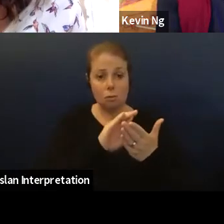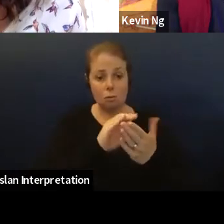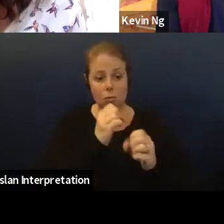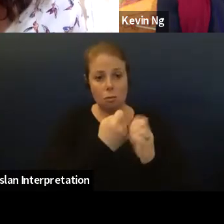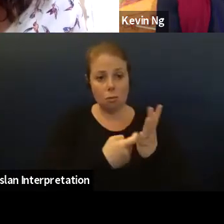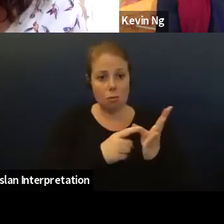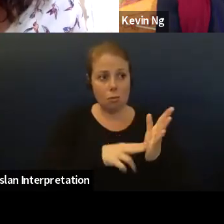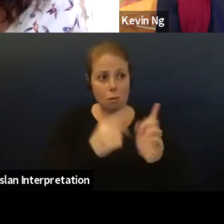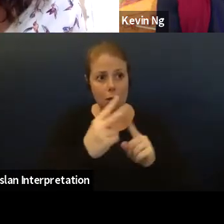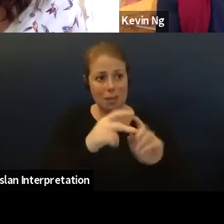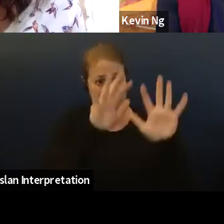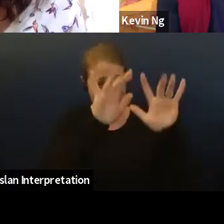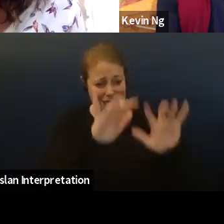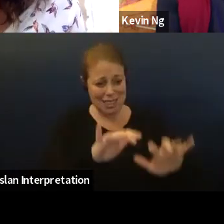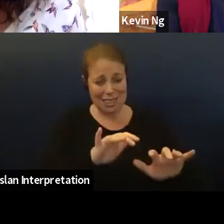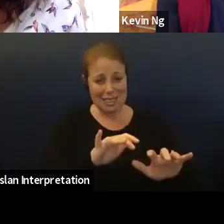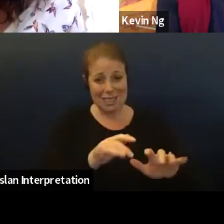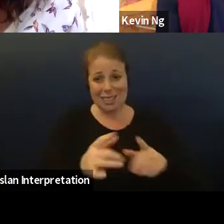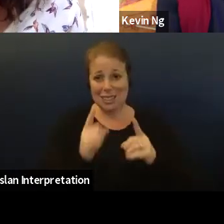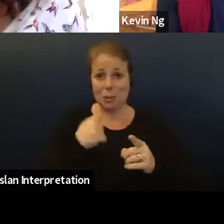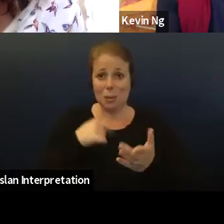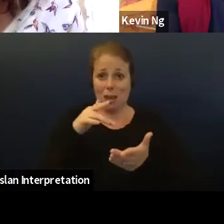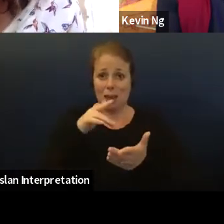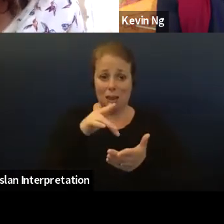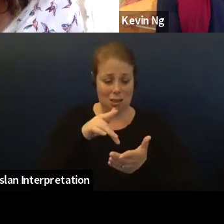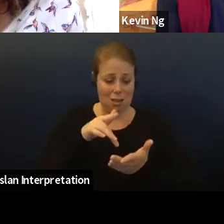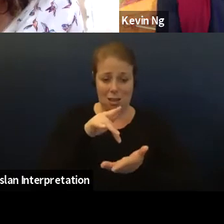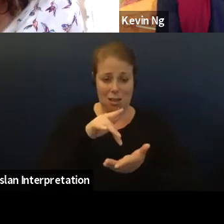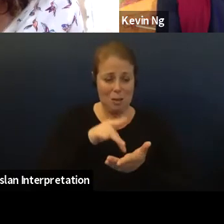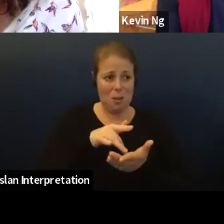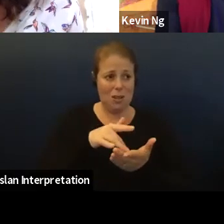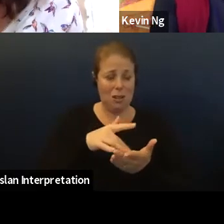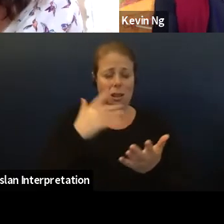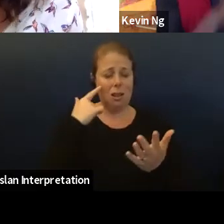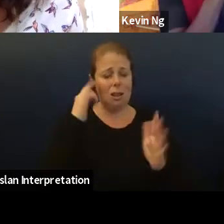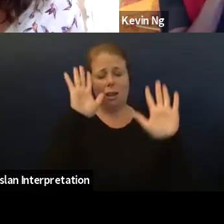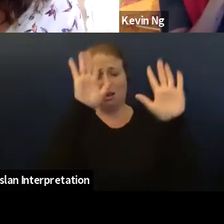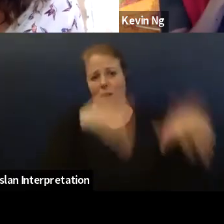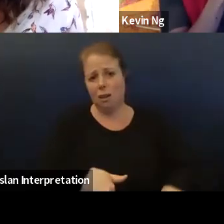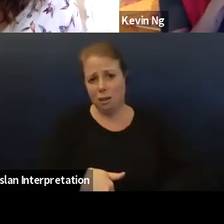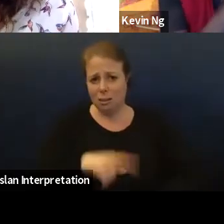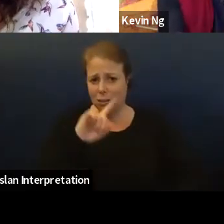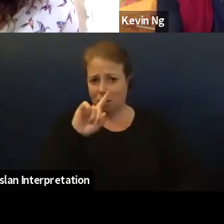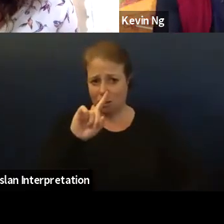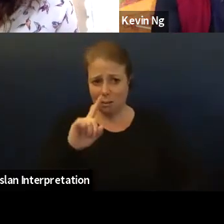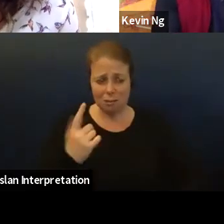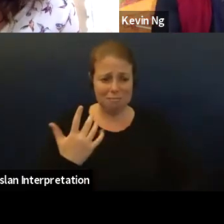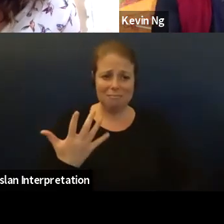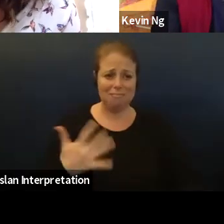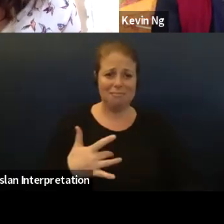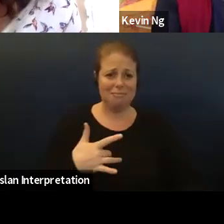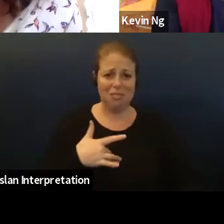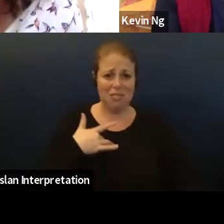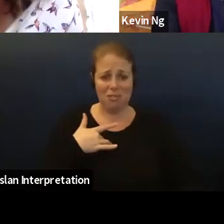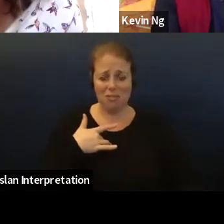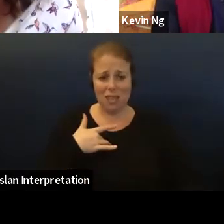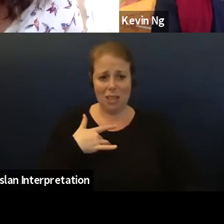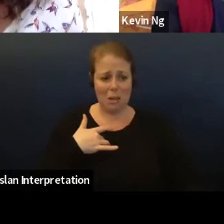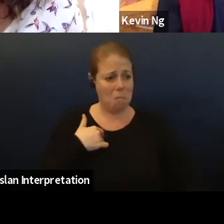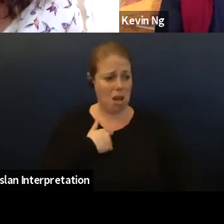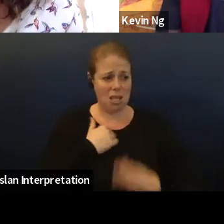and just wouldn't complete because, you know, I didn't feel I had the skills or I could produce